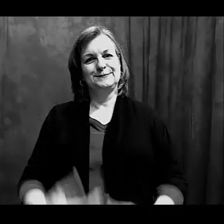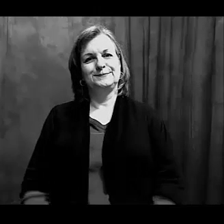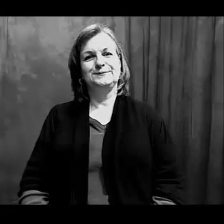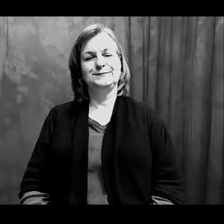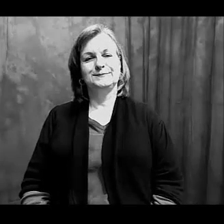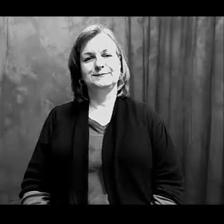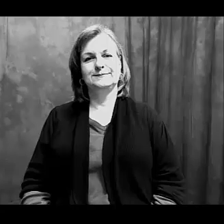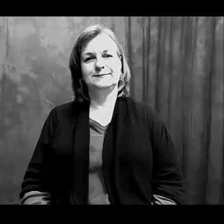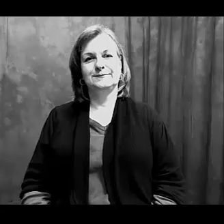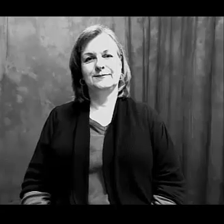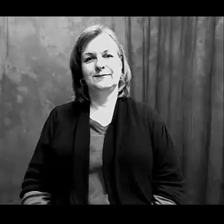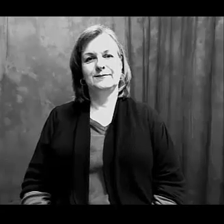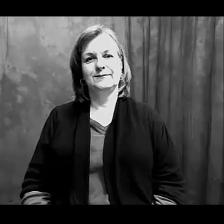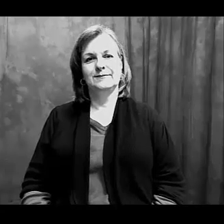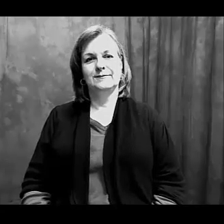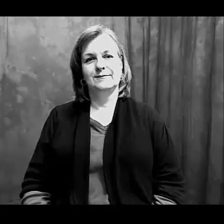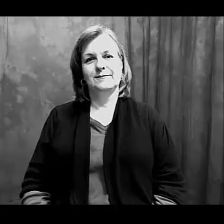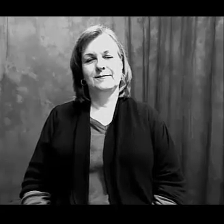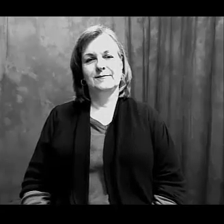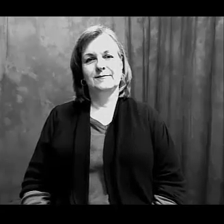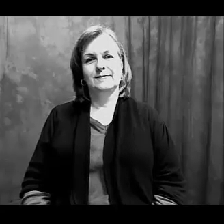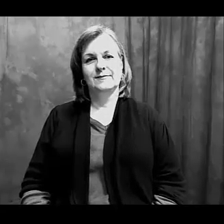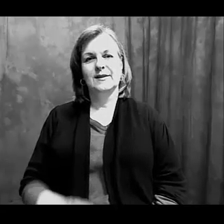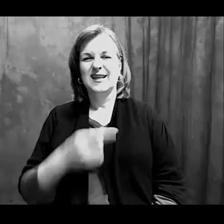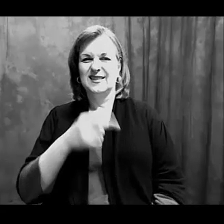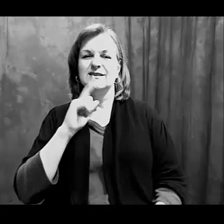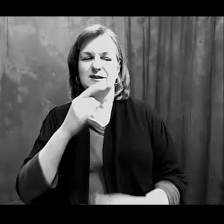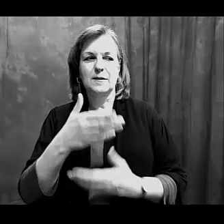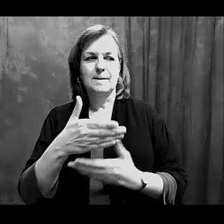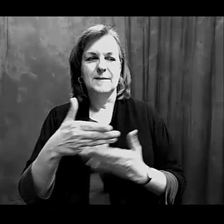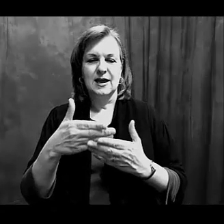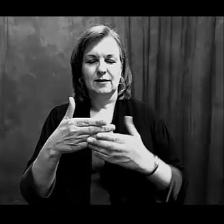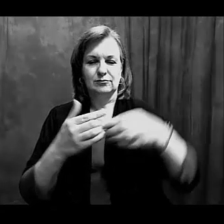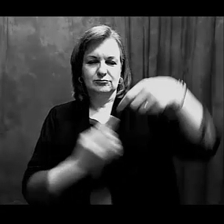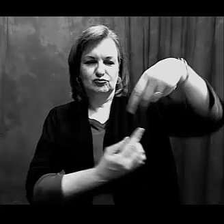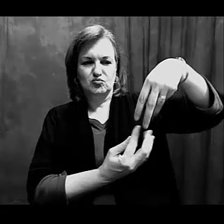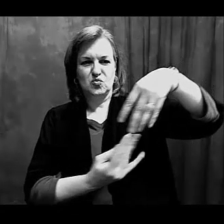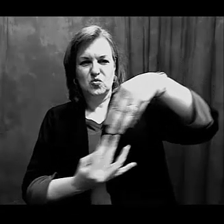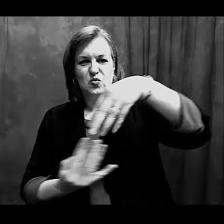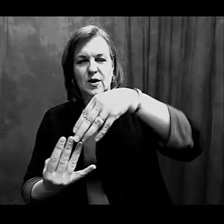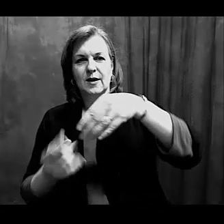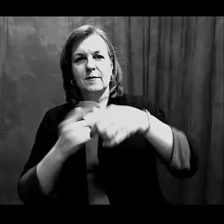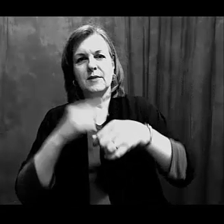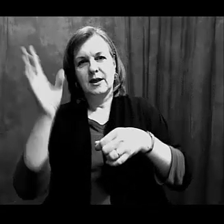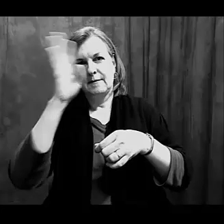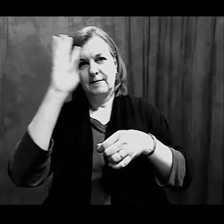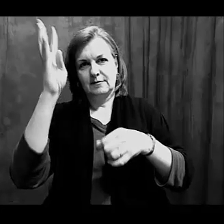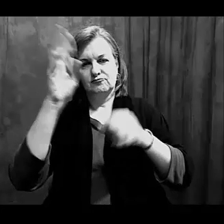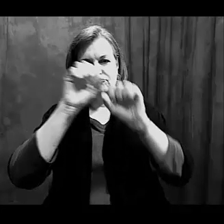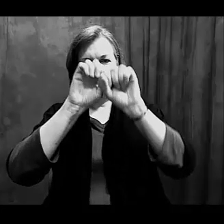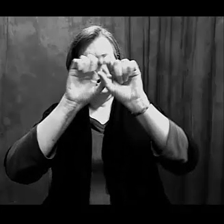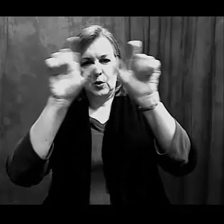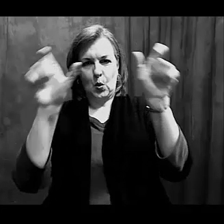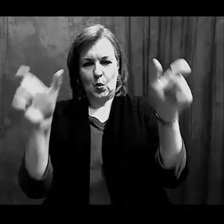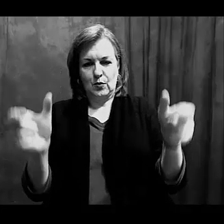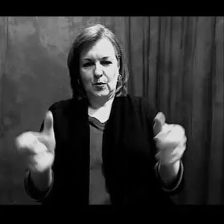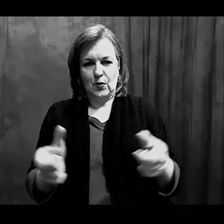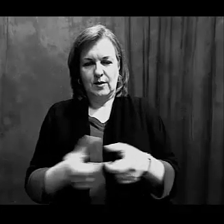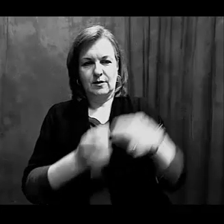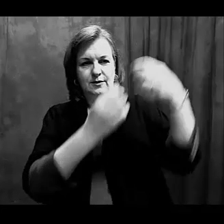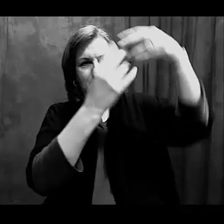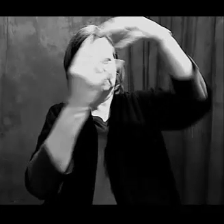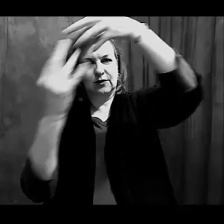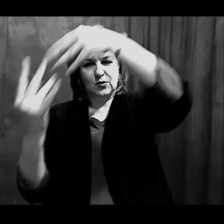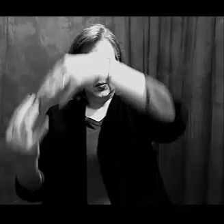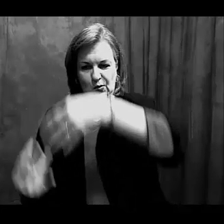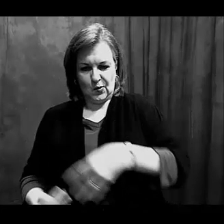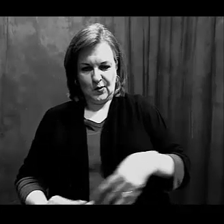so when we look at your cells this is just a small piece -- but you have to envision that this goes all the way around your cell